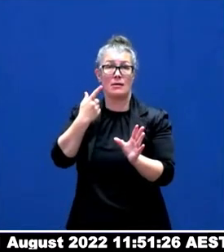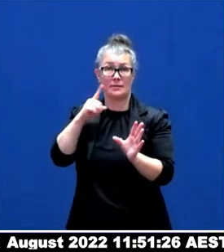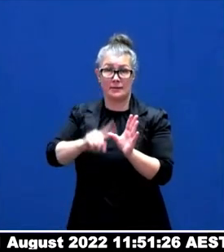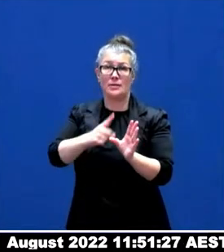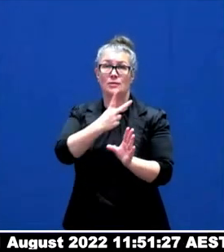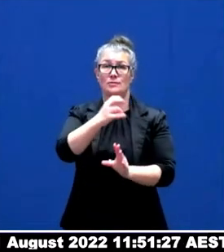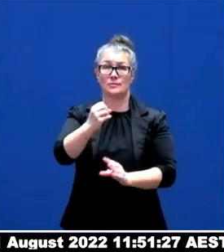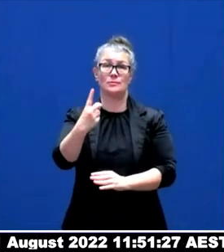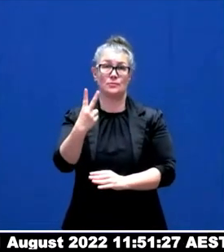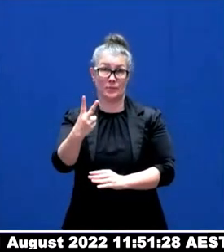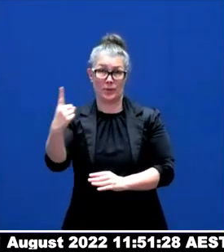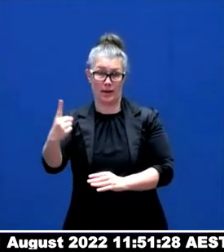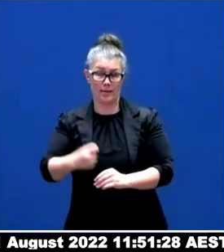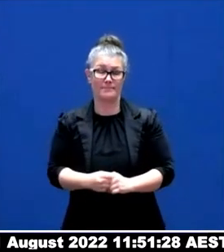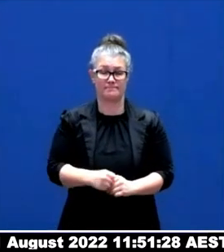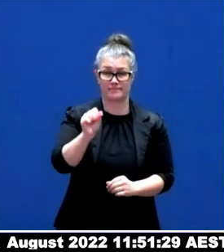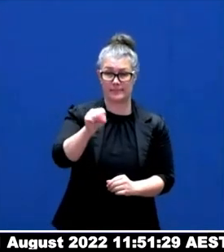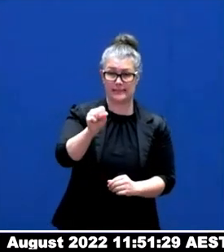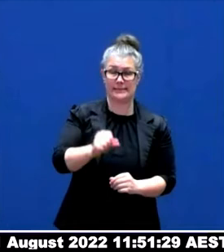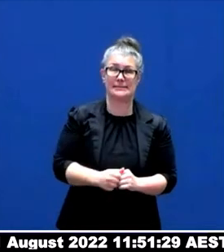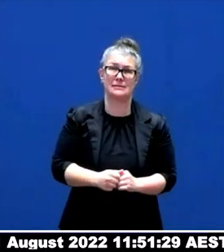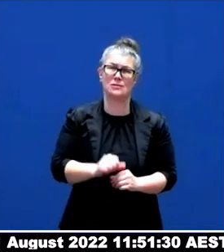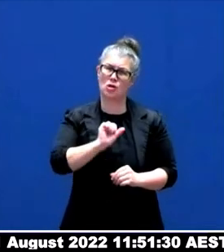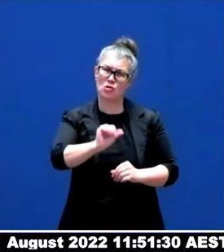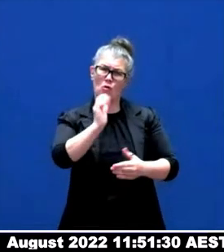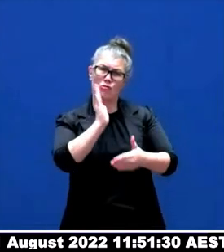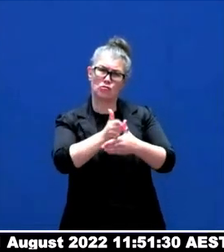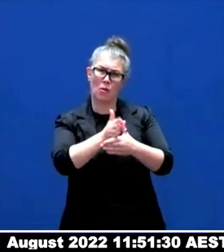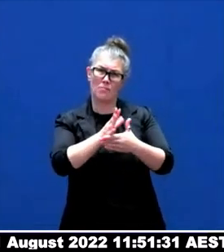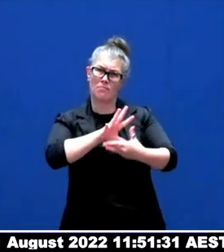And just to understand a little bit about your role and responsibilities, your current